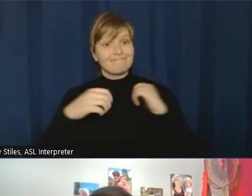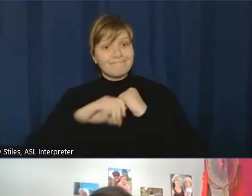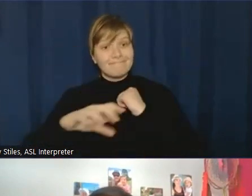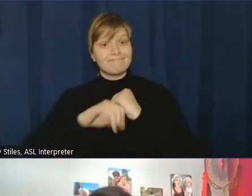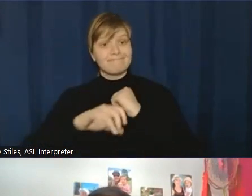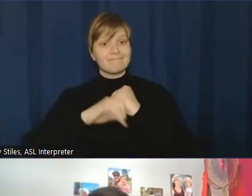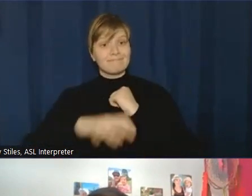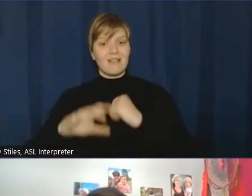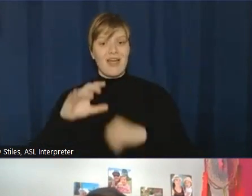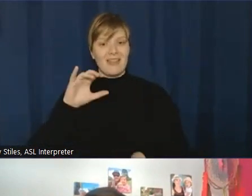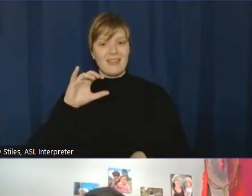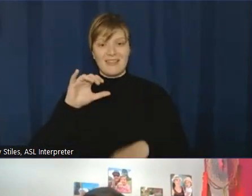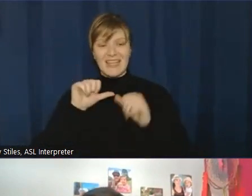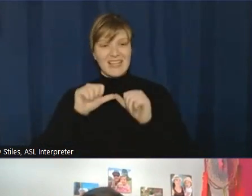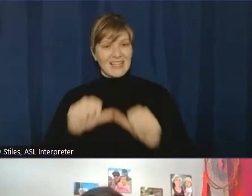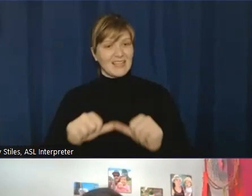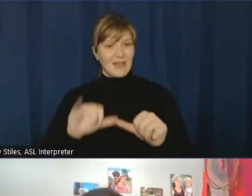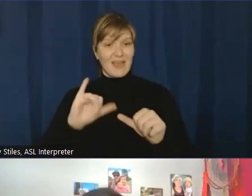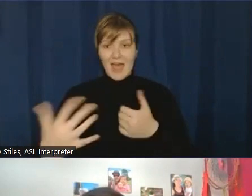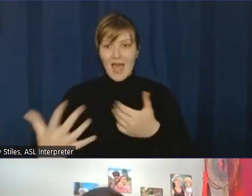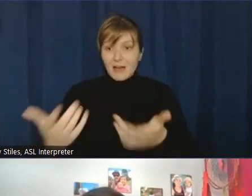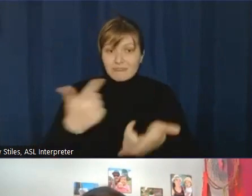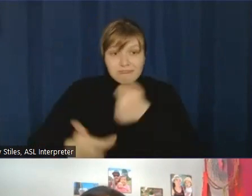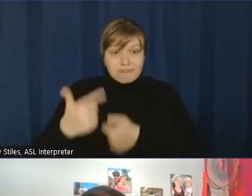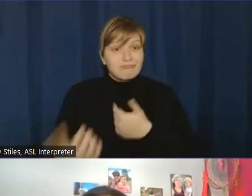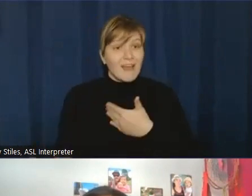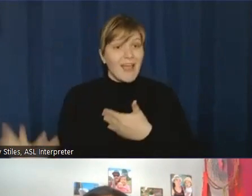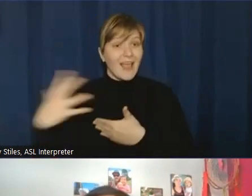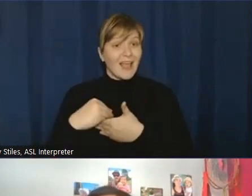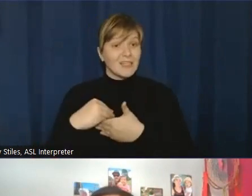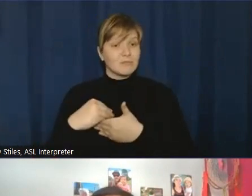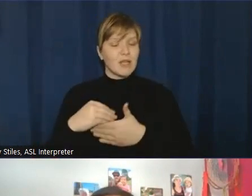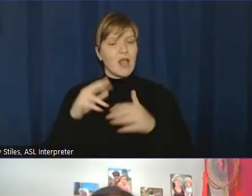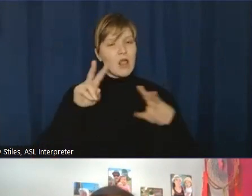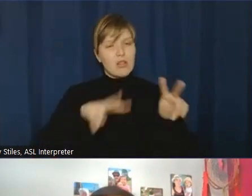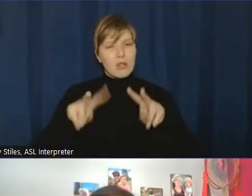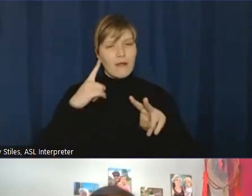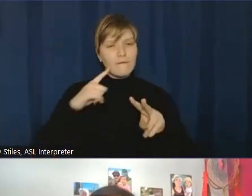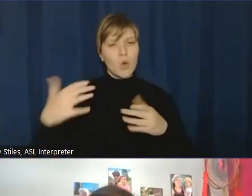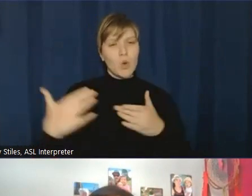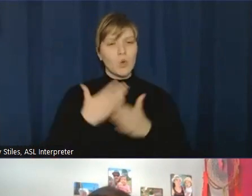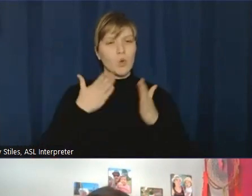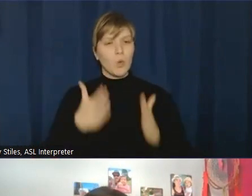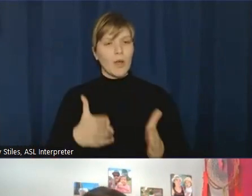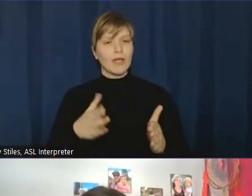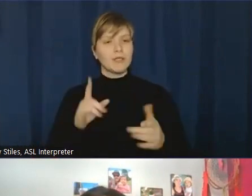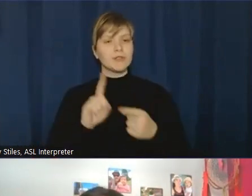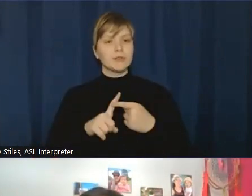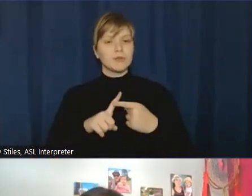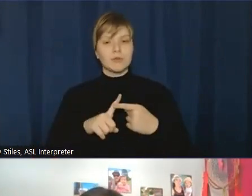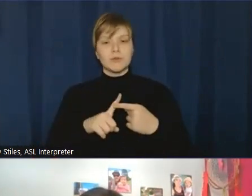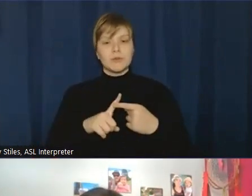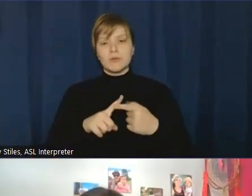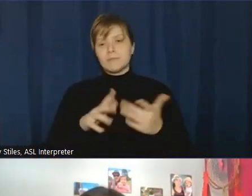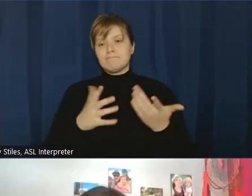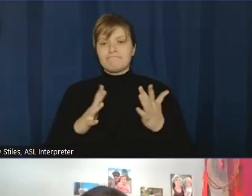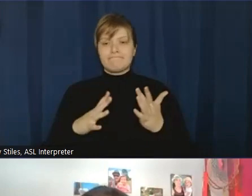engagement and looking at new ways to paint the picture of what we're